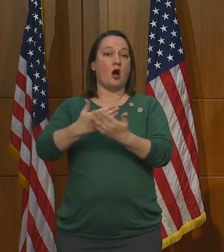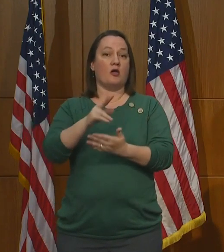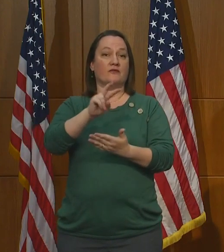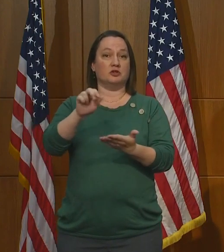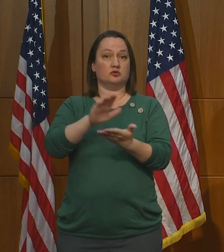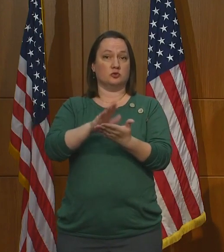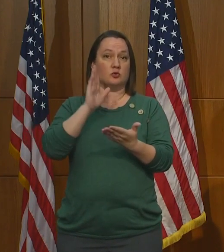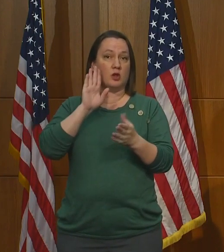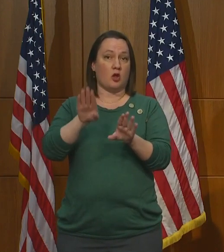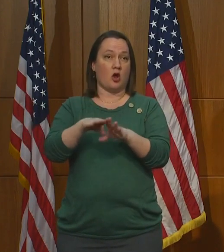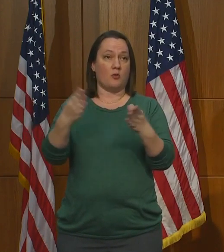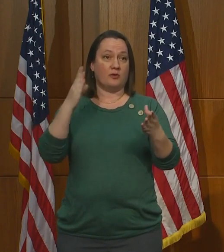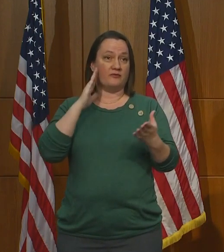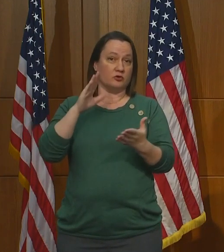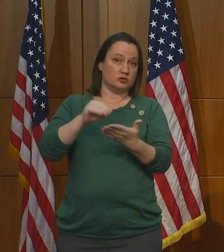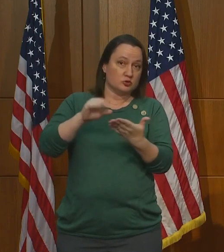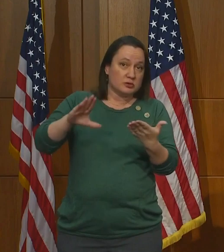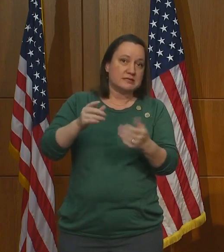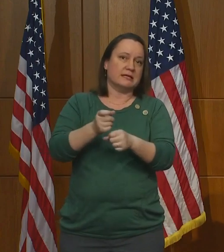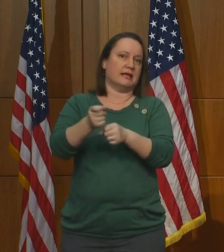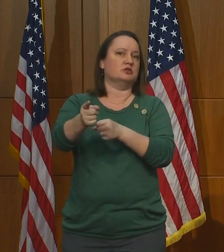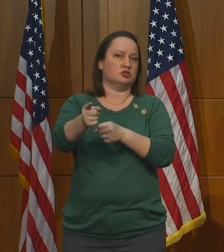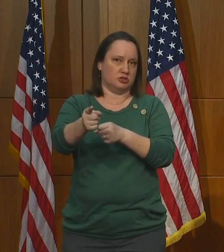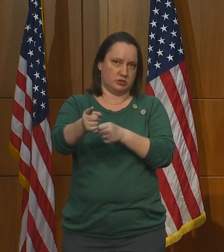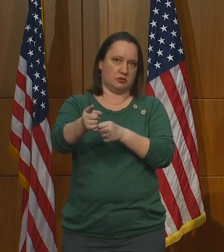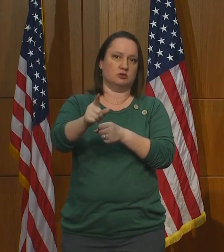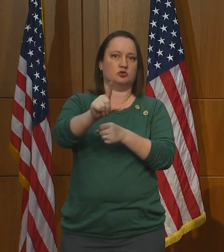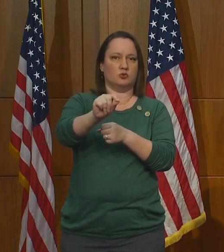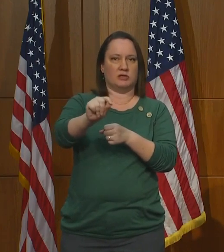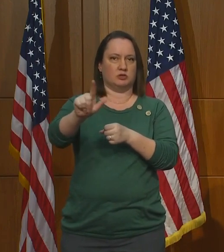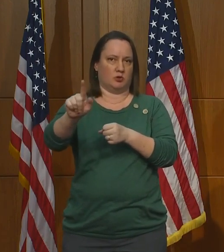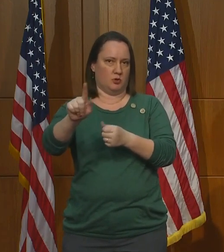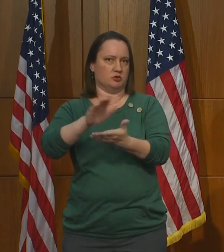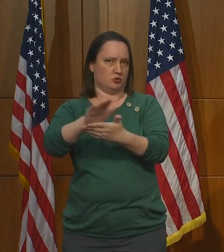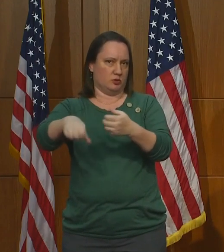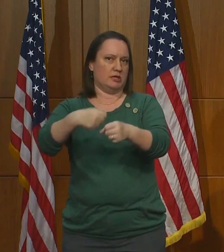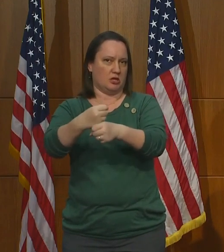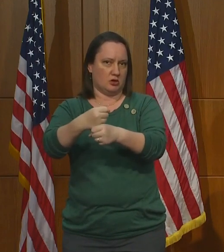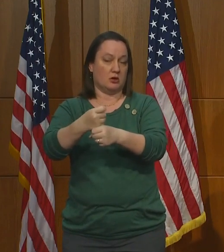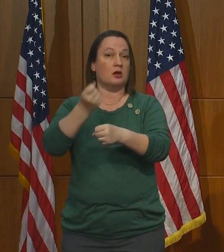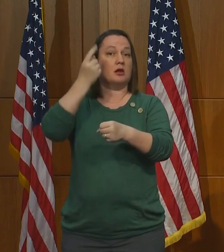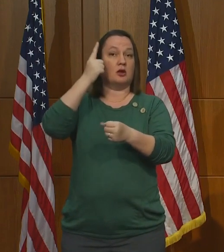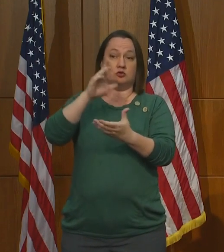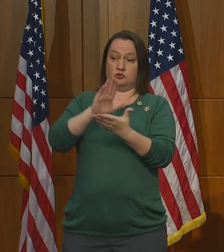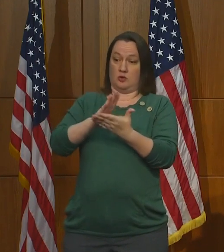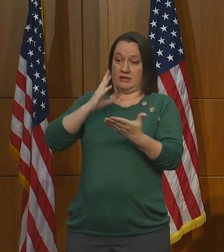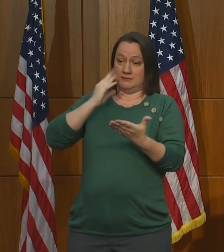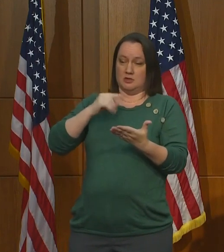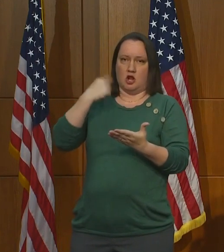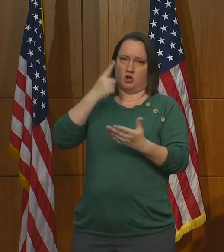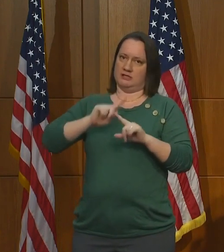BE CLEAR ALL VIRGINIA SCHOOLS WILL OPEN FOR STUDENTS NEXT